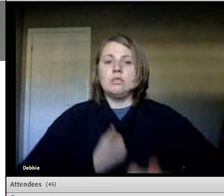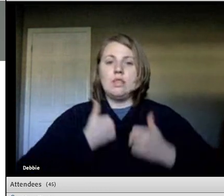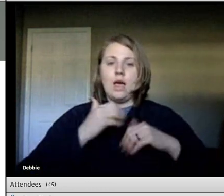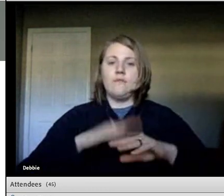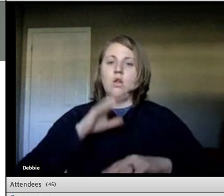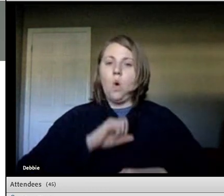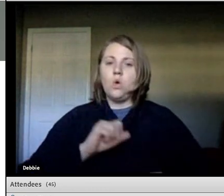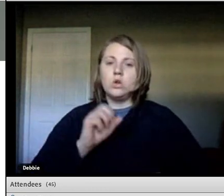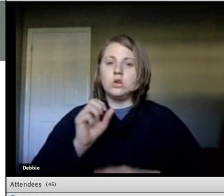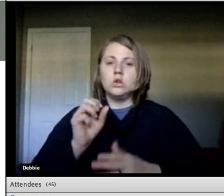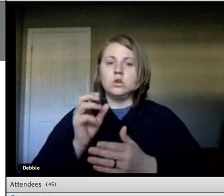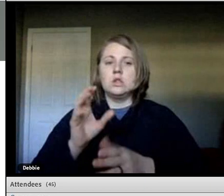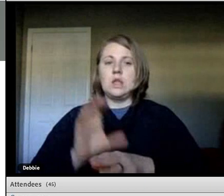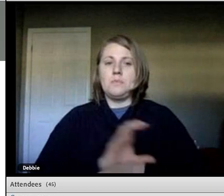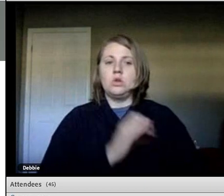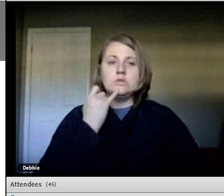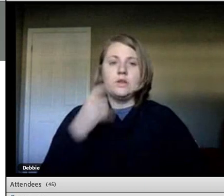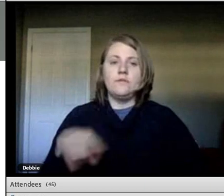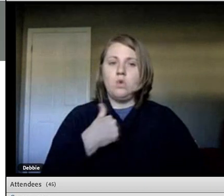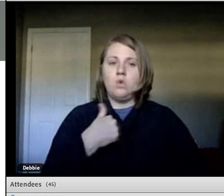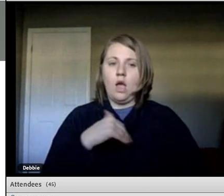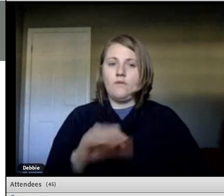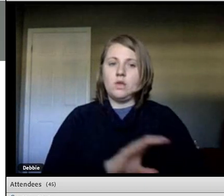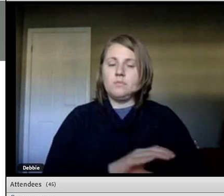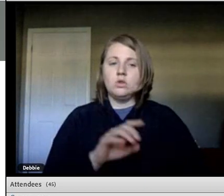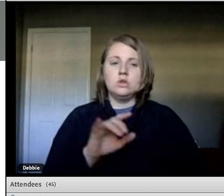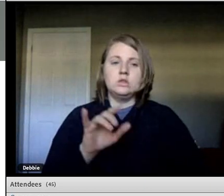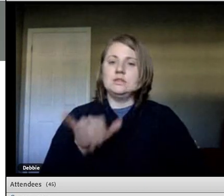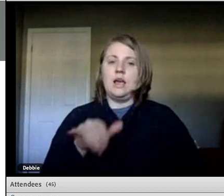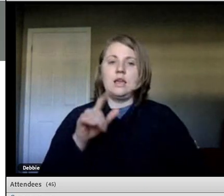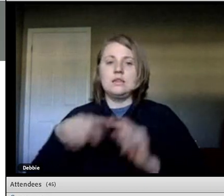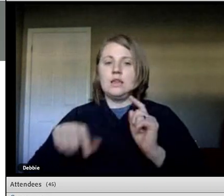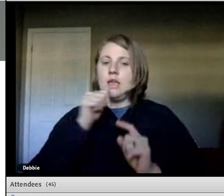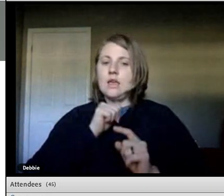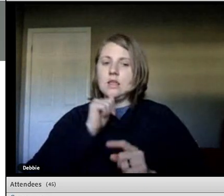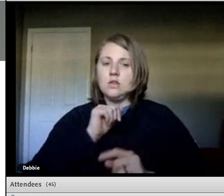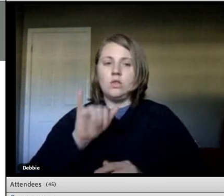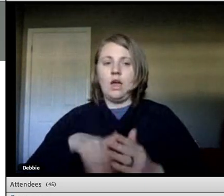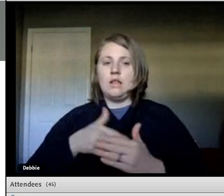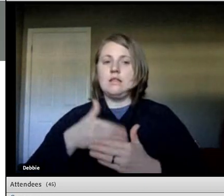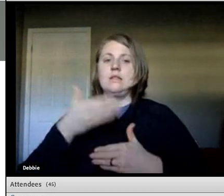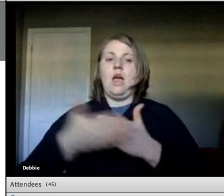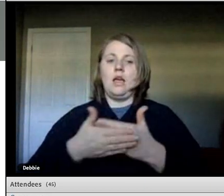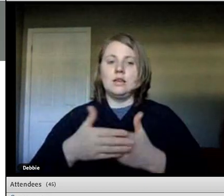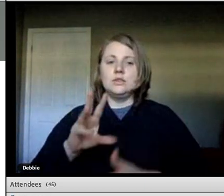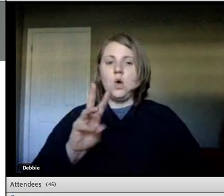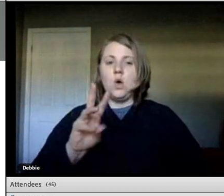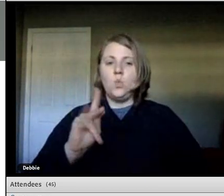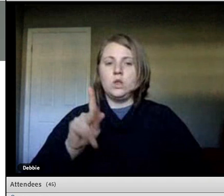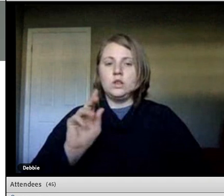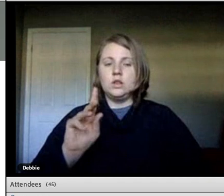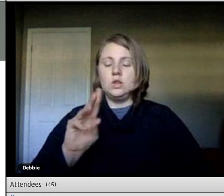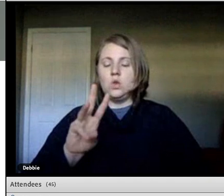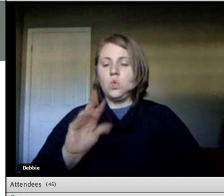If you have some computers that they just can't take that next Windows update. They're a little older, but you don't want to take them out of circulation.